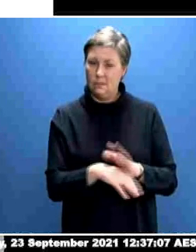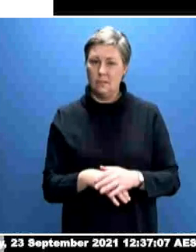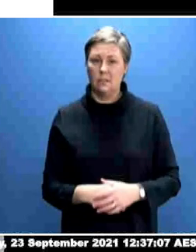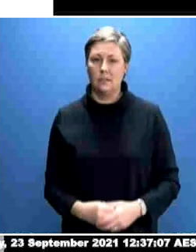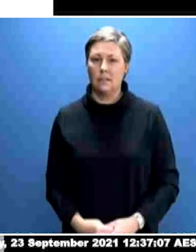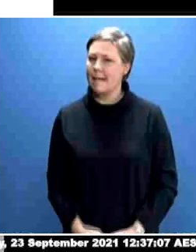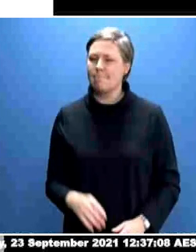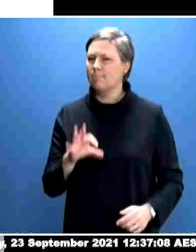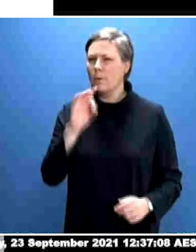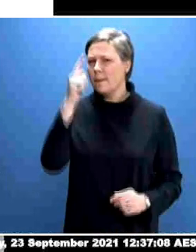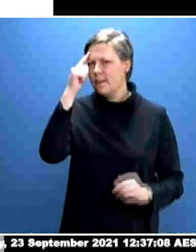I don't believe so.